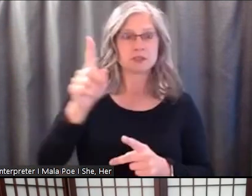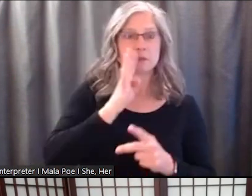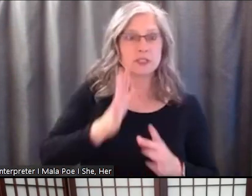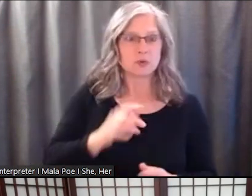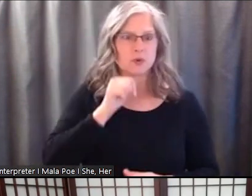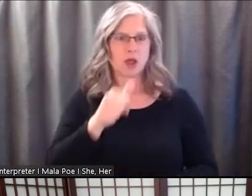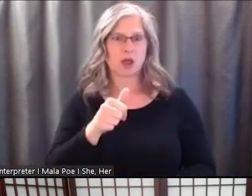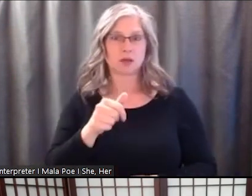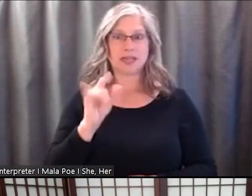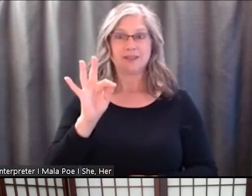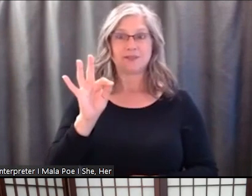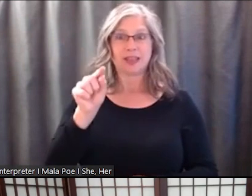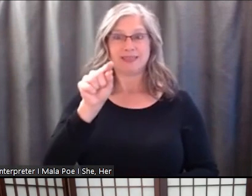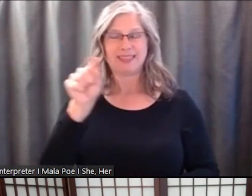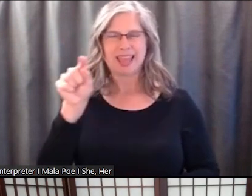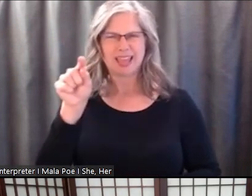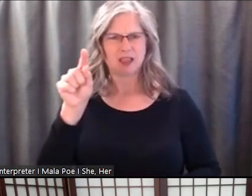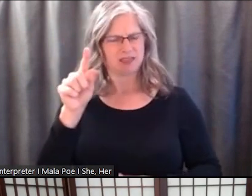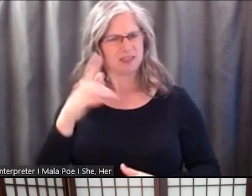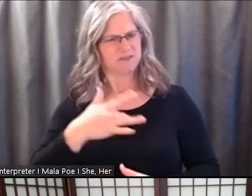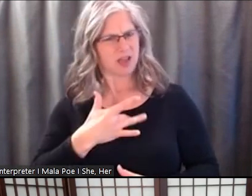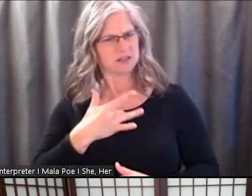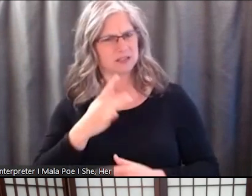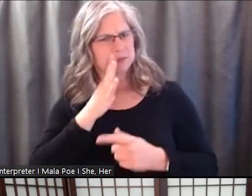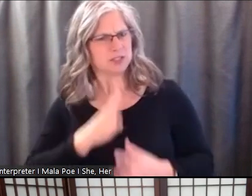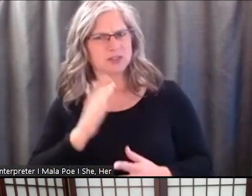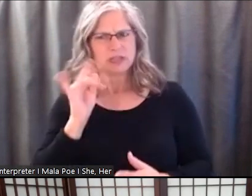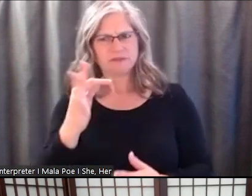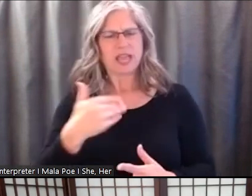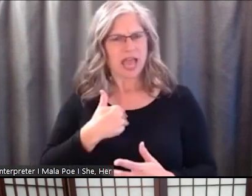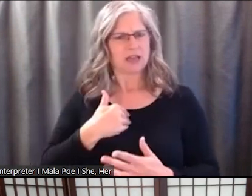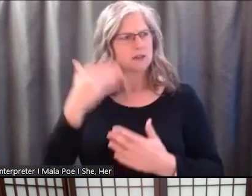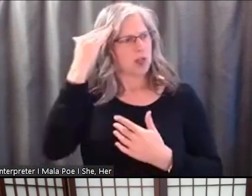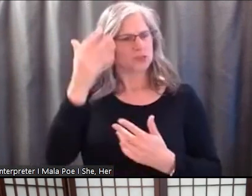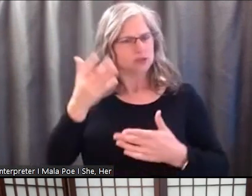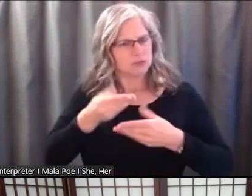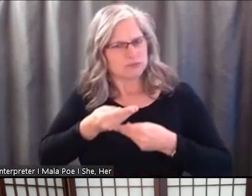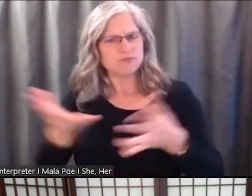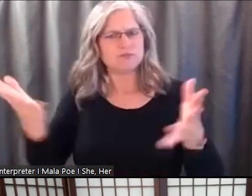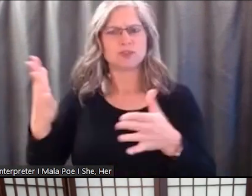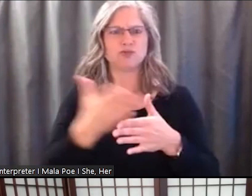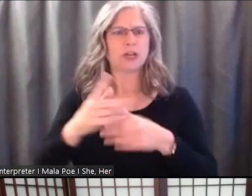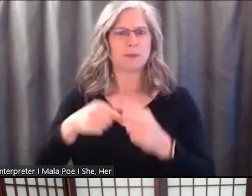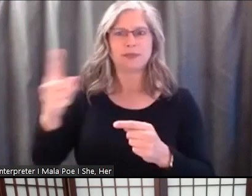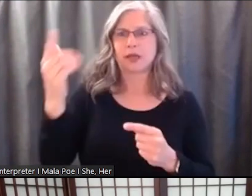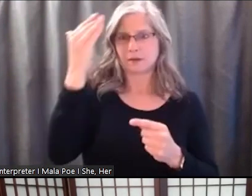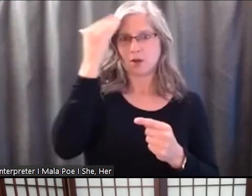if they felt they were speaker, if they had knowledge to share about that language, then they were a speaker of that language."